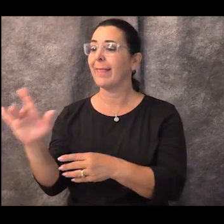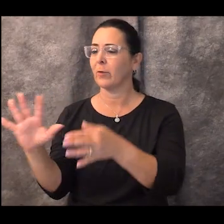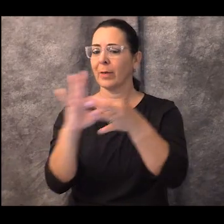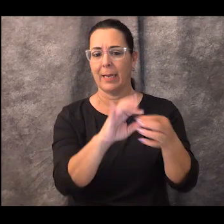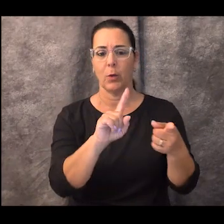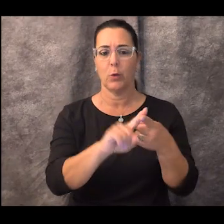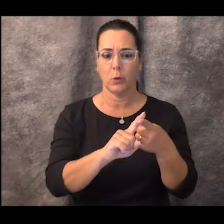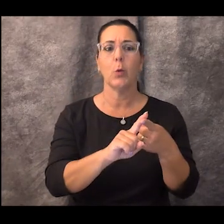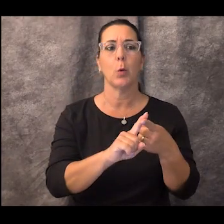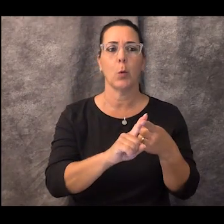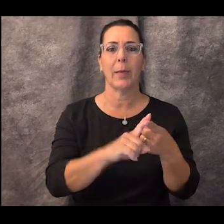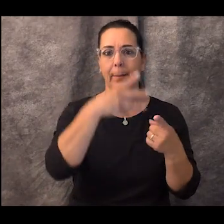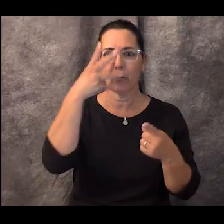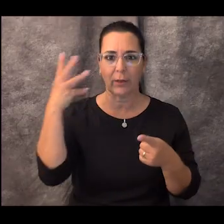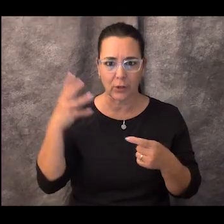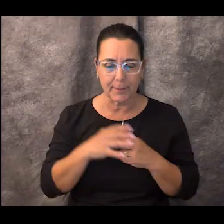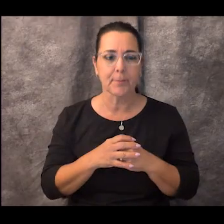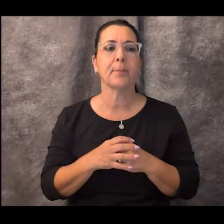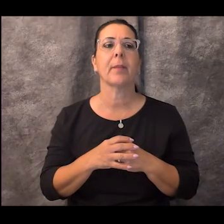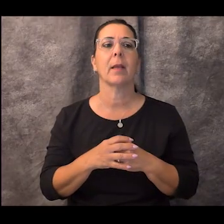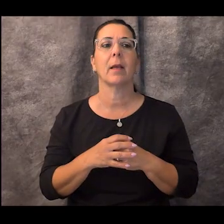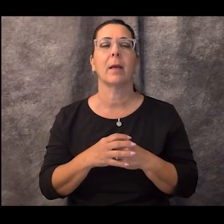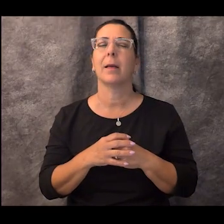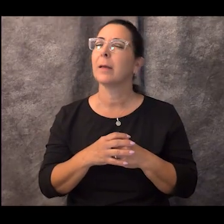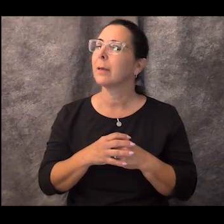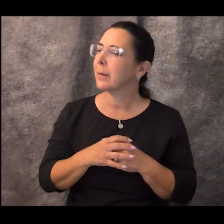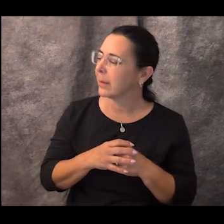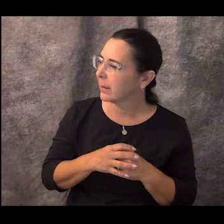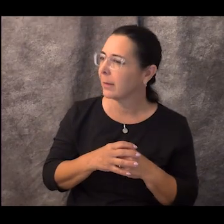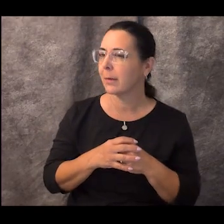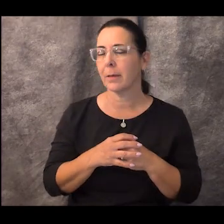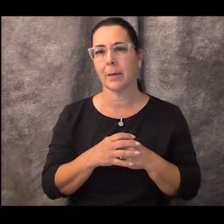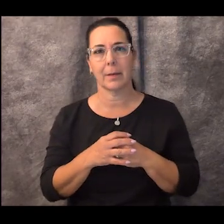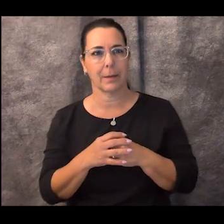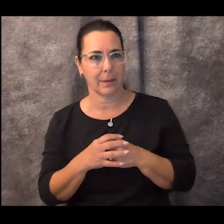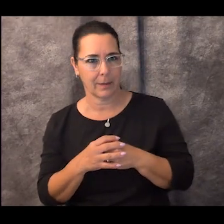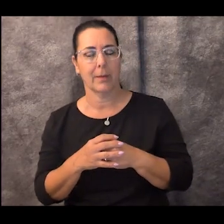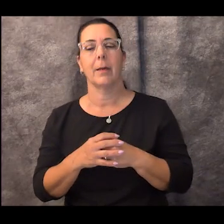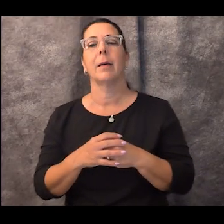And, and, and having folks who are undocumented,